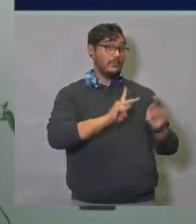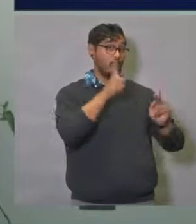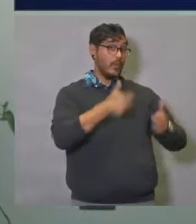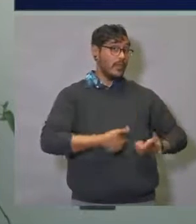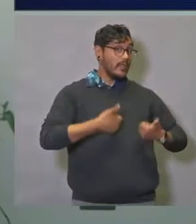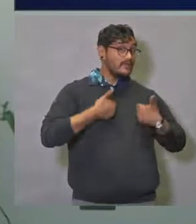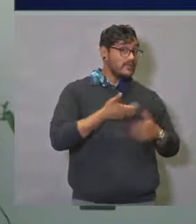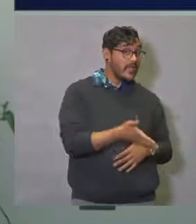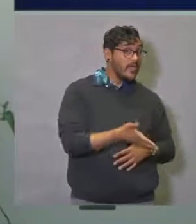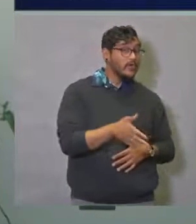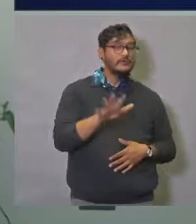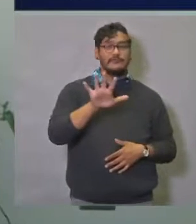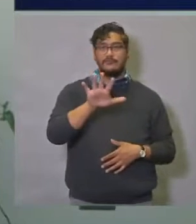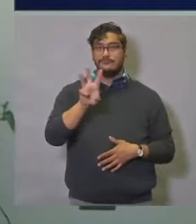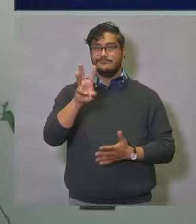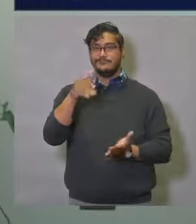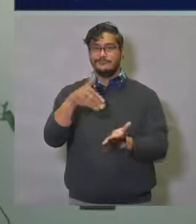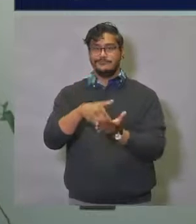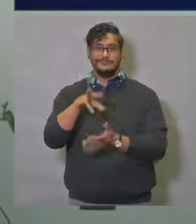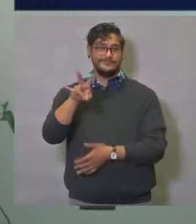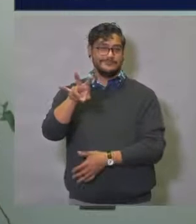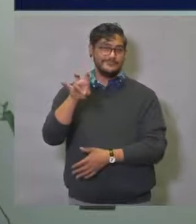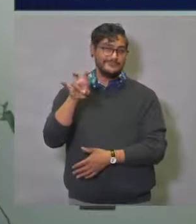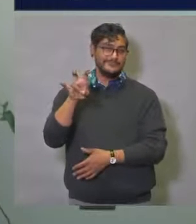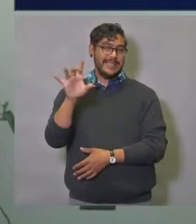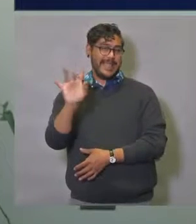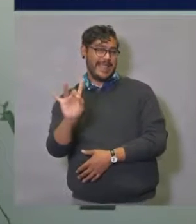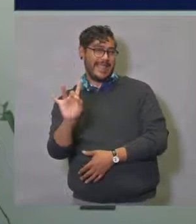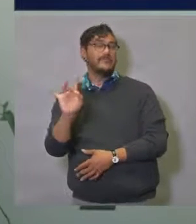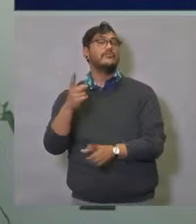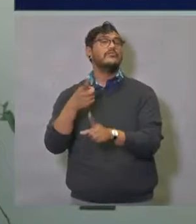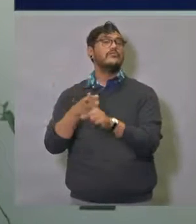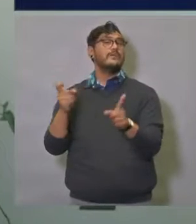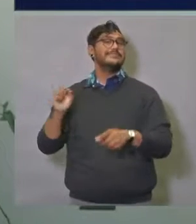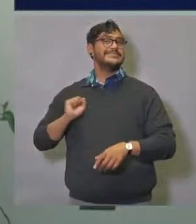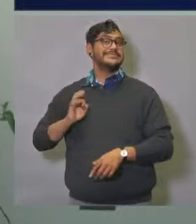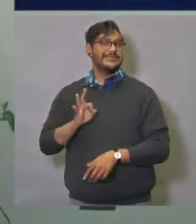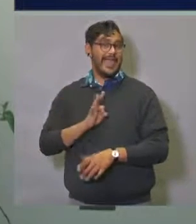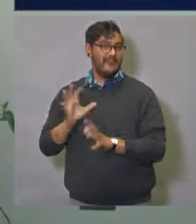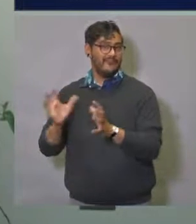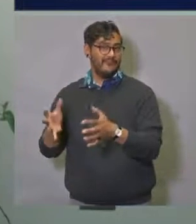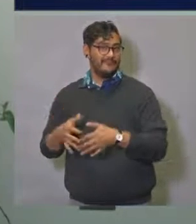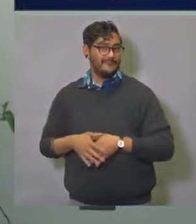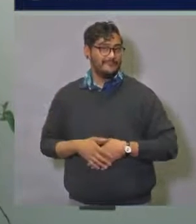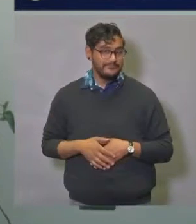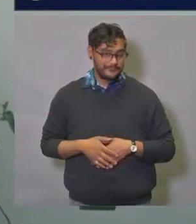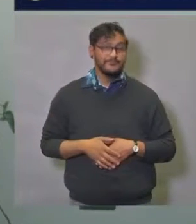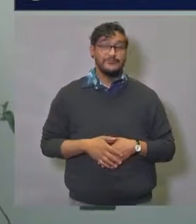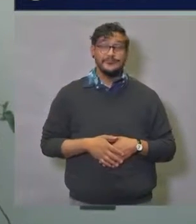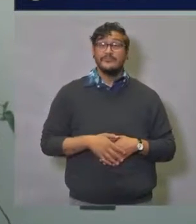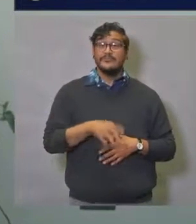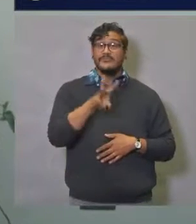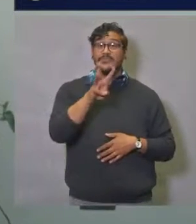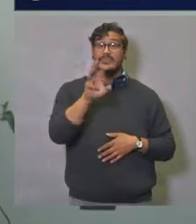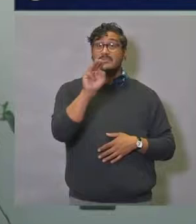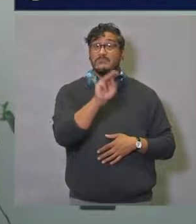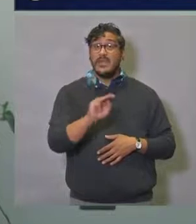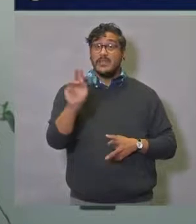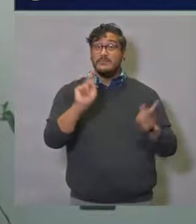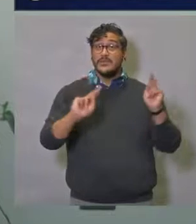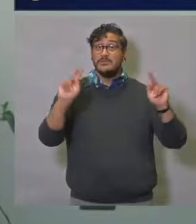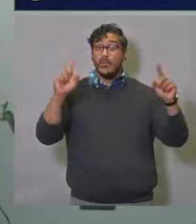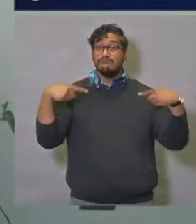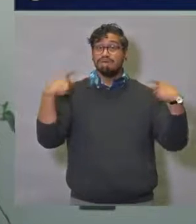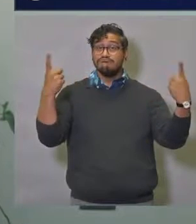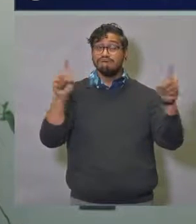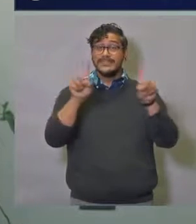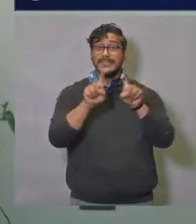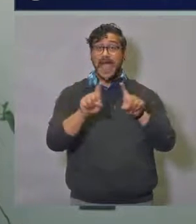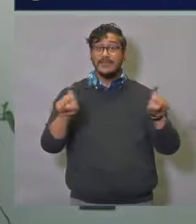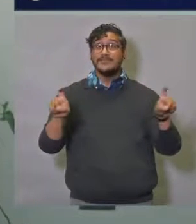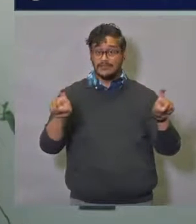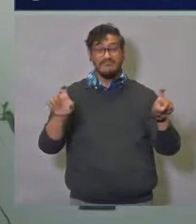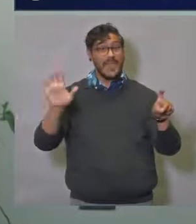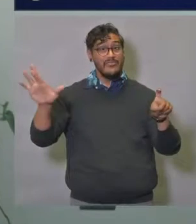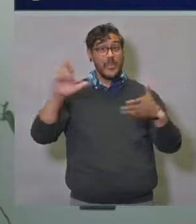CONFIRMED CASES AMONG RESIDENTS